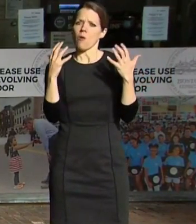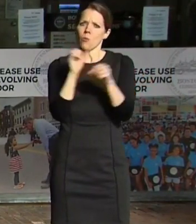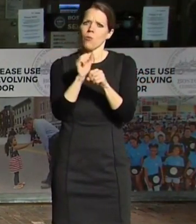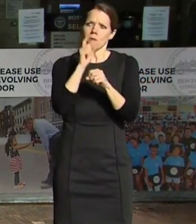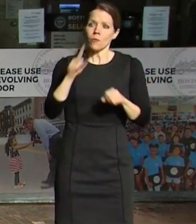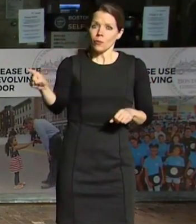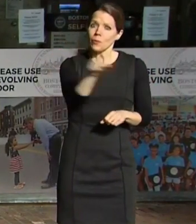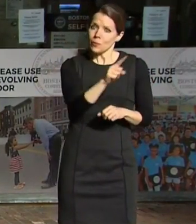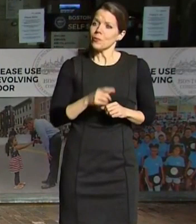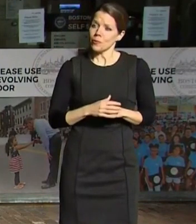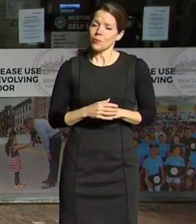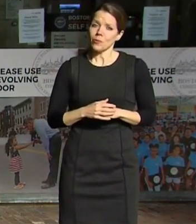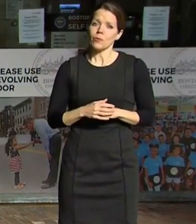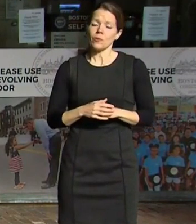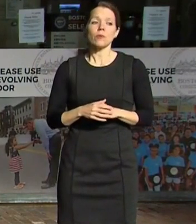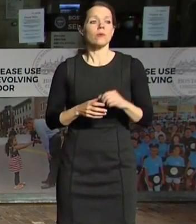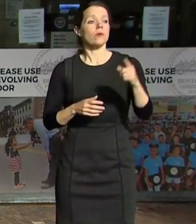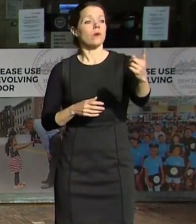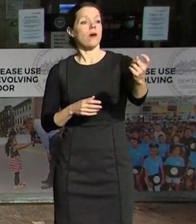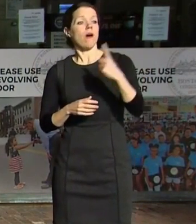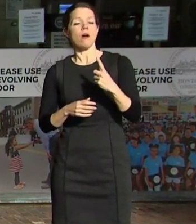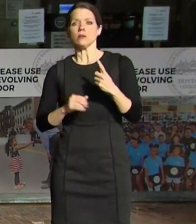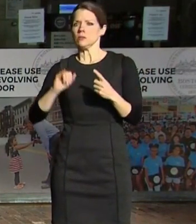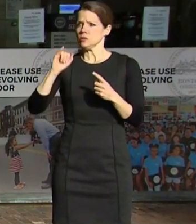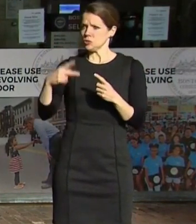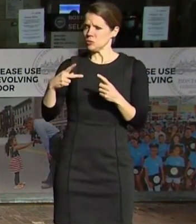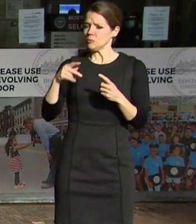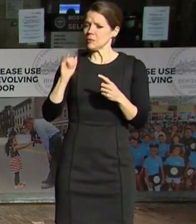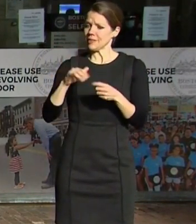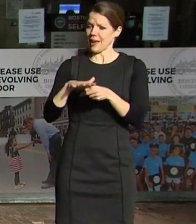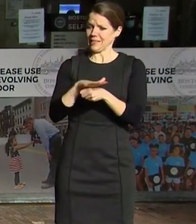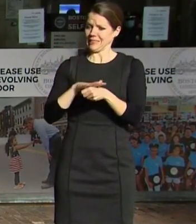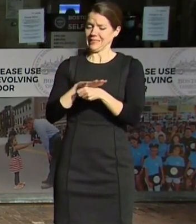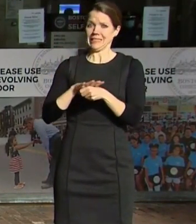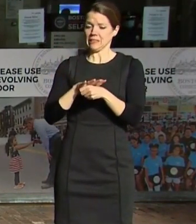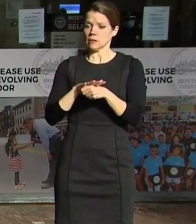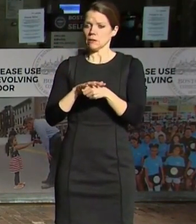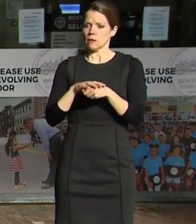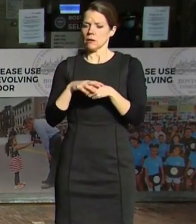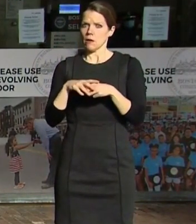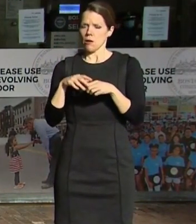OUT THE CITIZENS OF BOSTON. SO LET'S SAY PRAYERS FOR THOSE